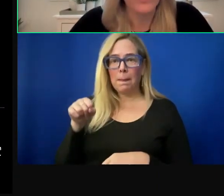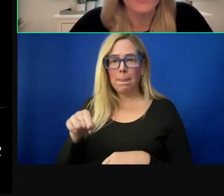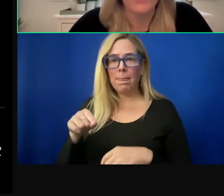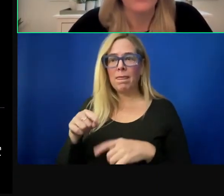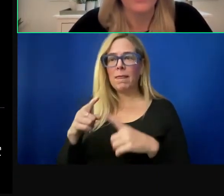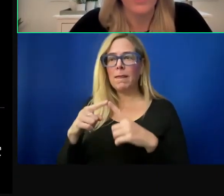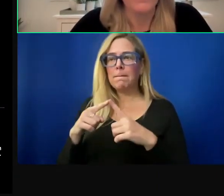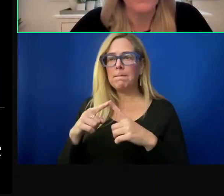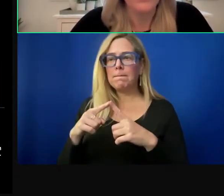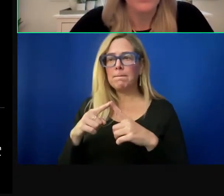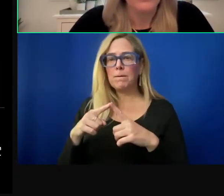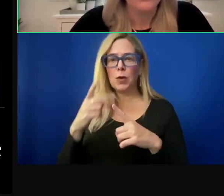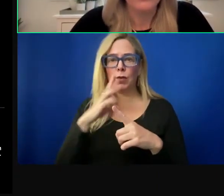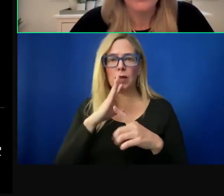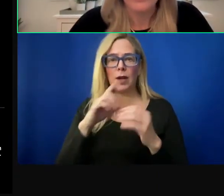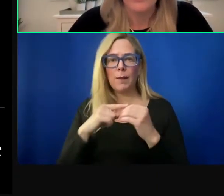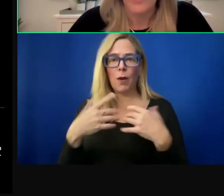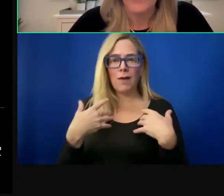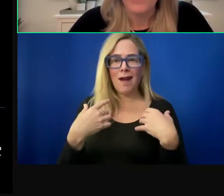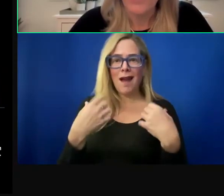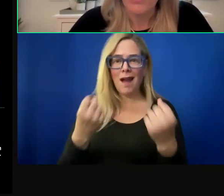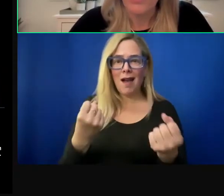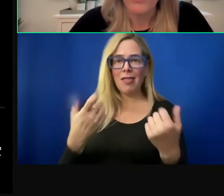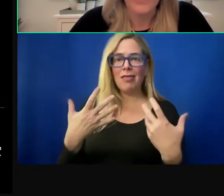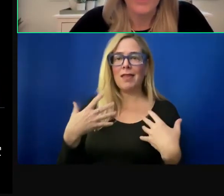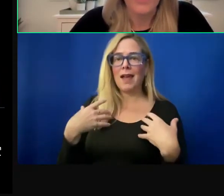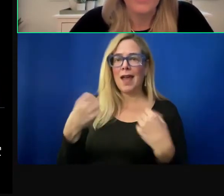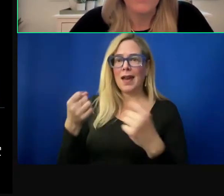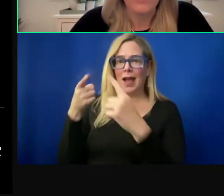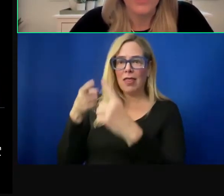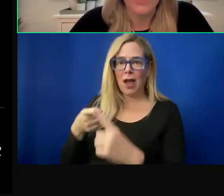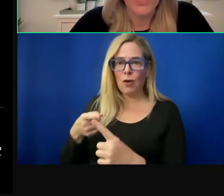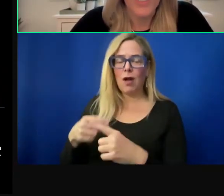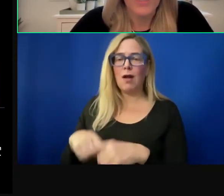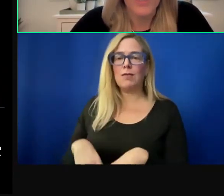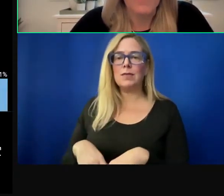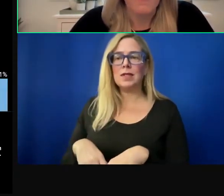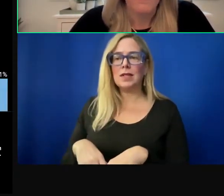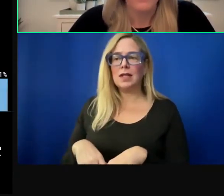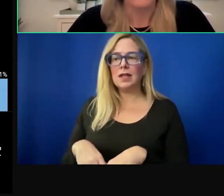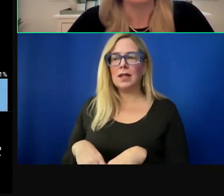as well as health outcomes to look at them through a lens of intersectionality.